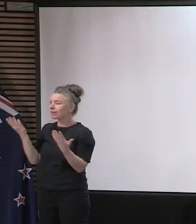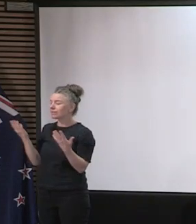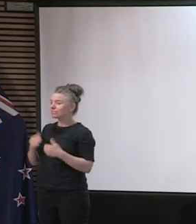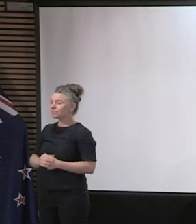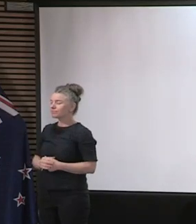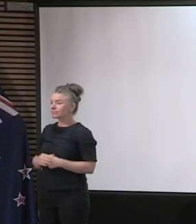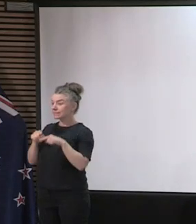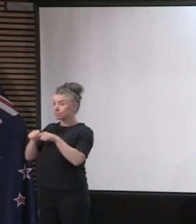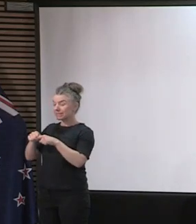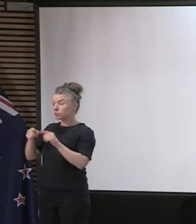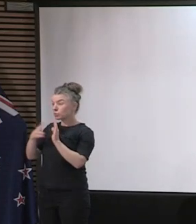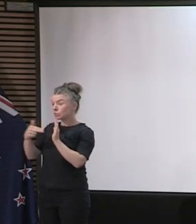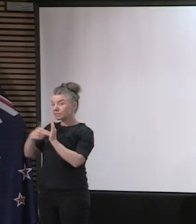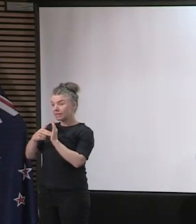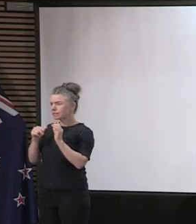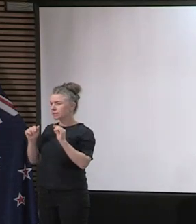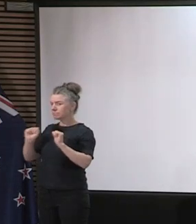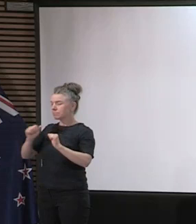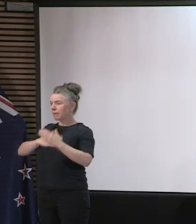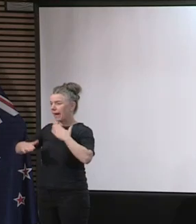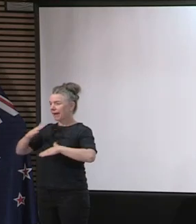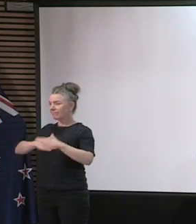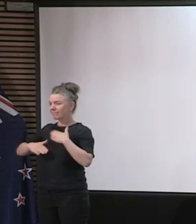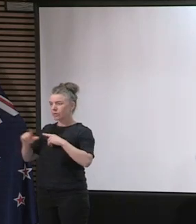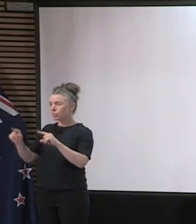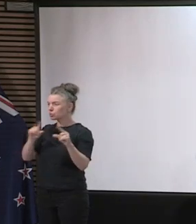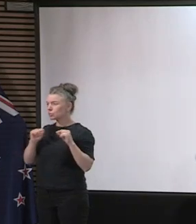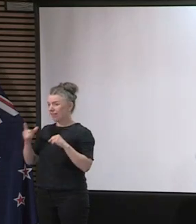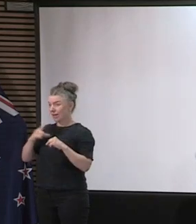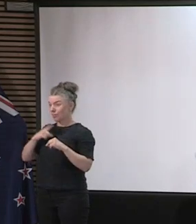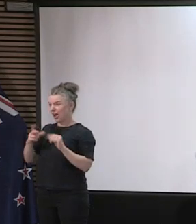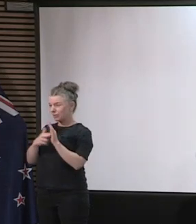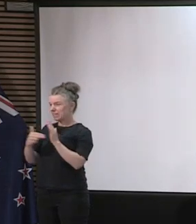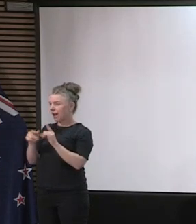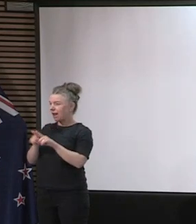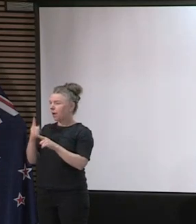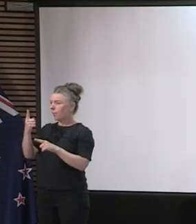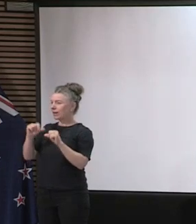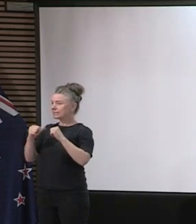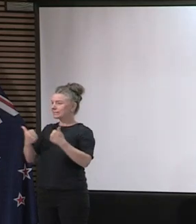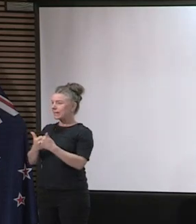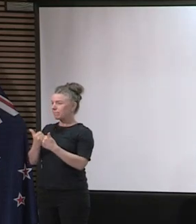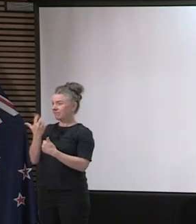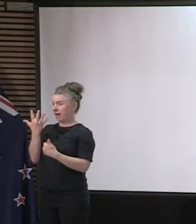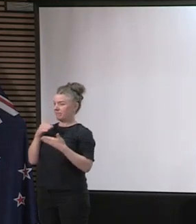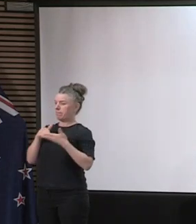again? It is here... There is no such thing as "never". It all comes down to our behaviour